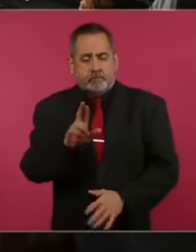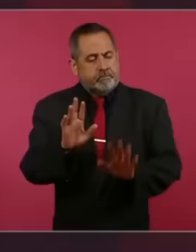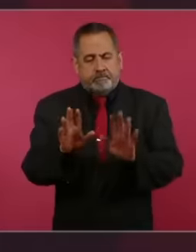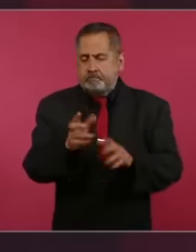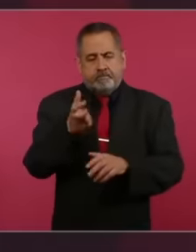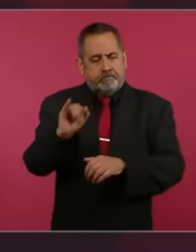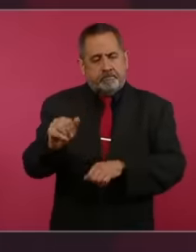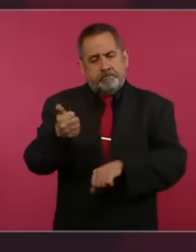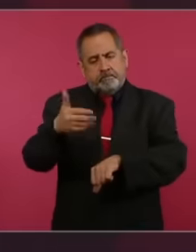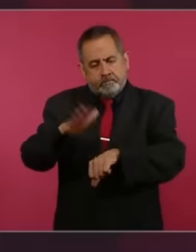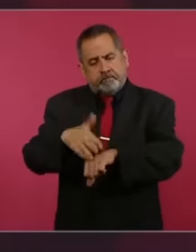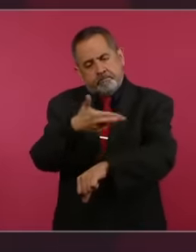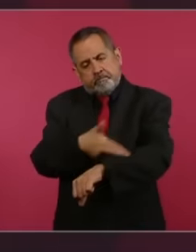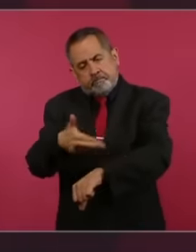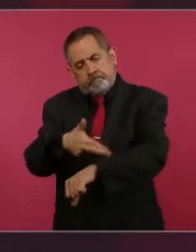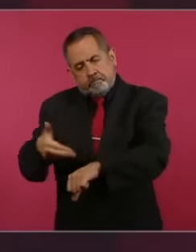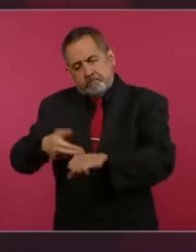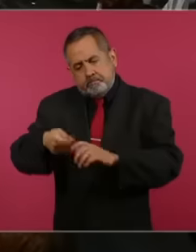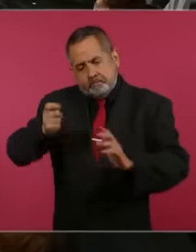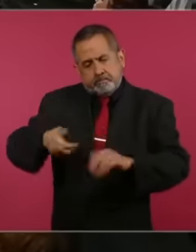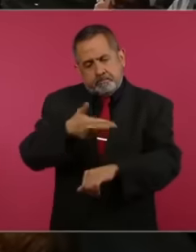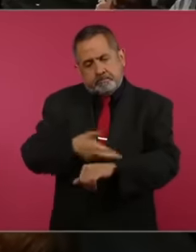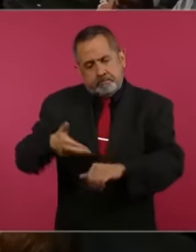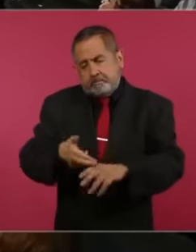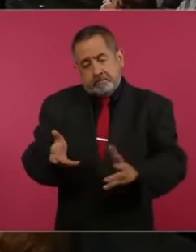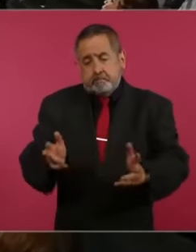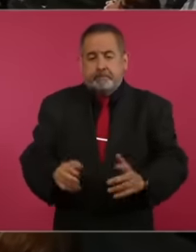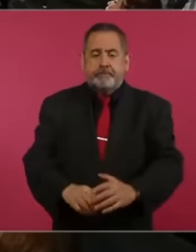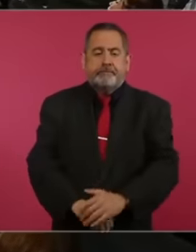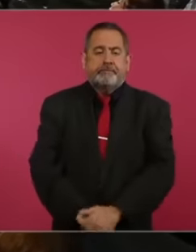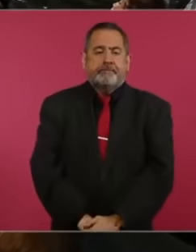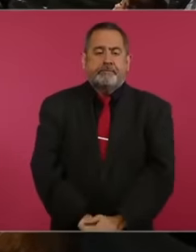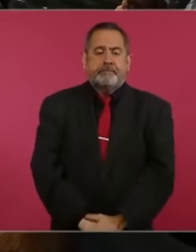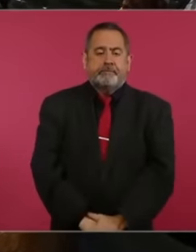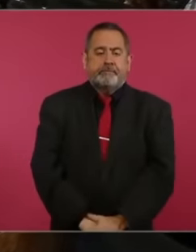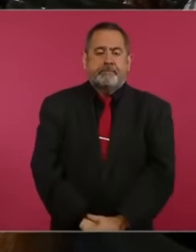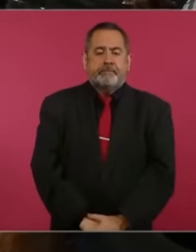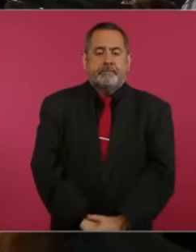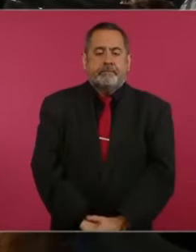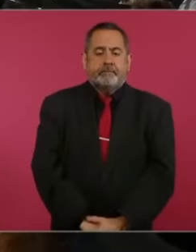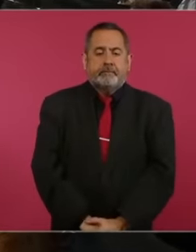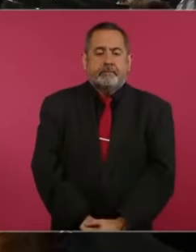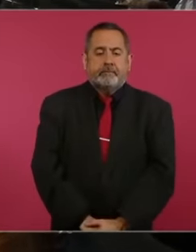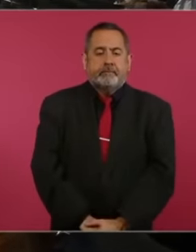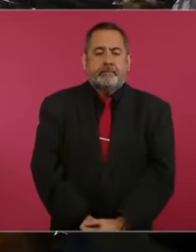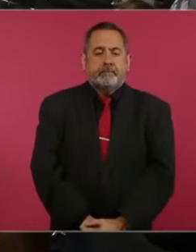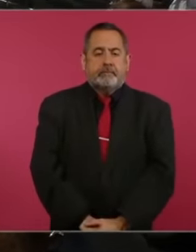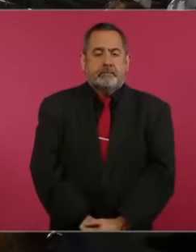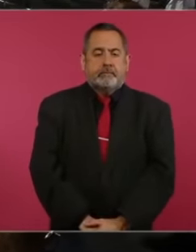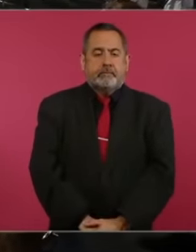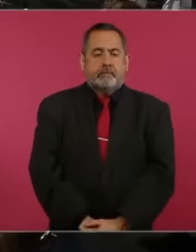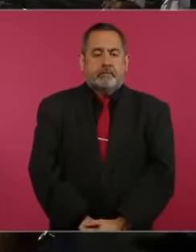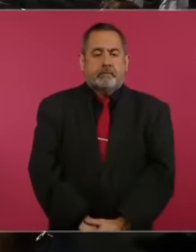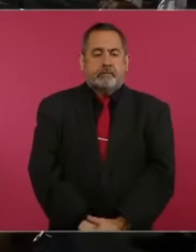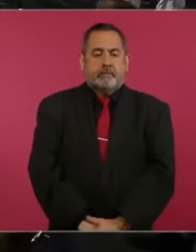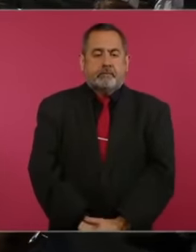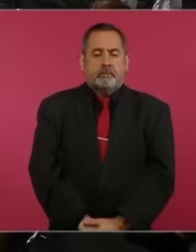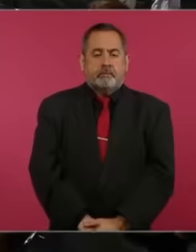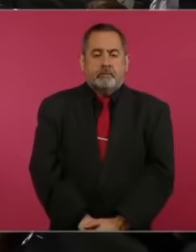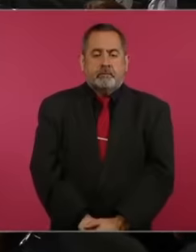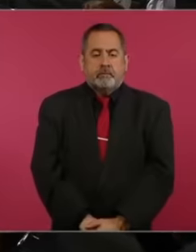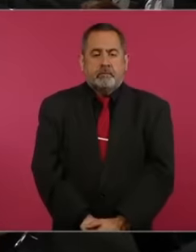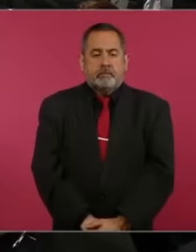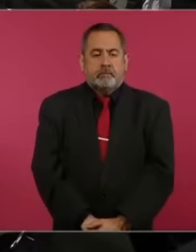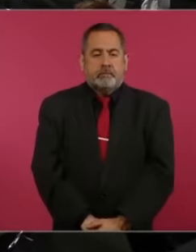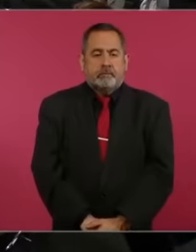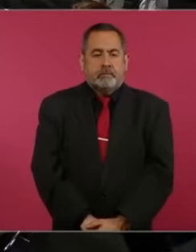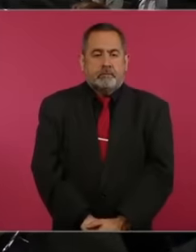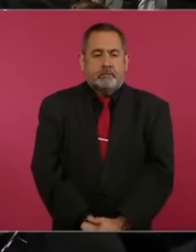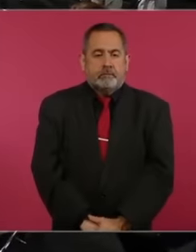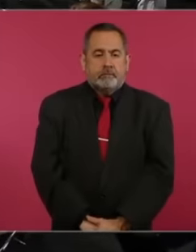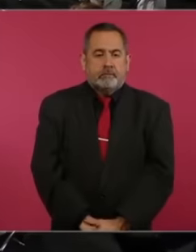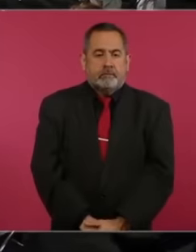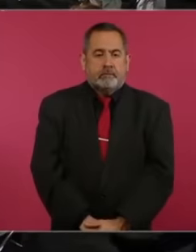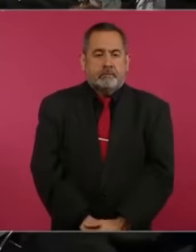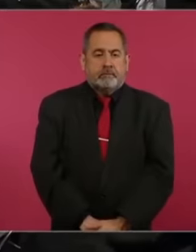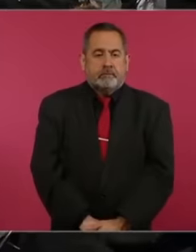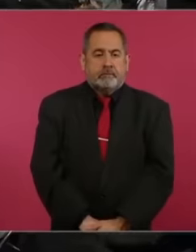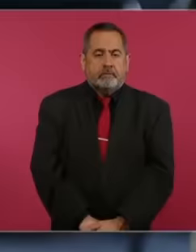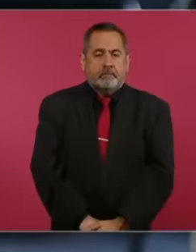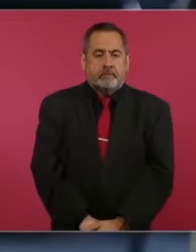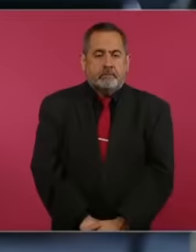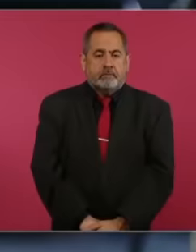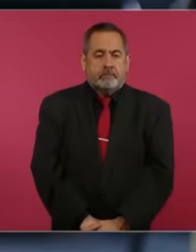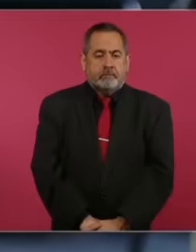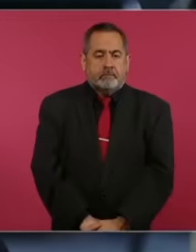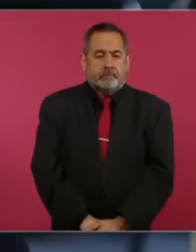execution procedure. Can you specify in which collegiate court the dispute that